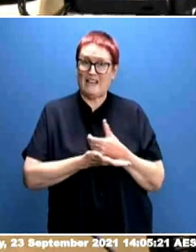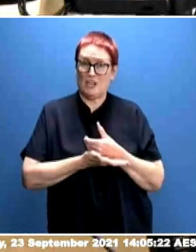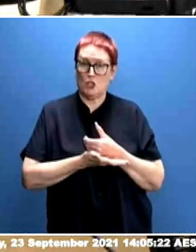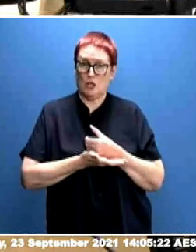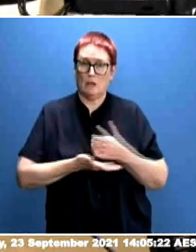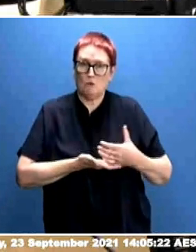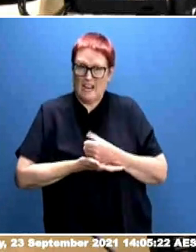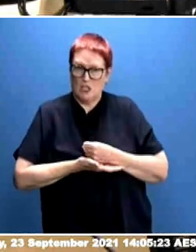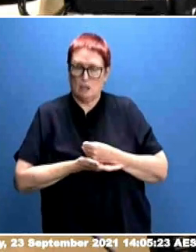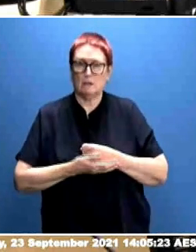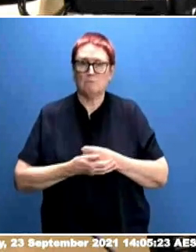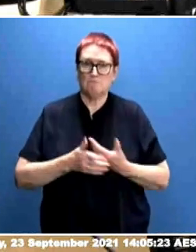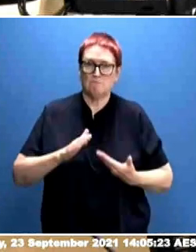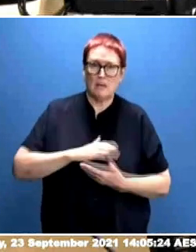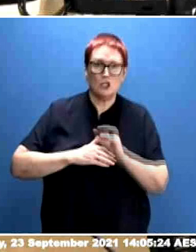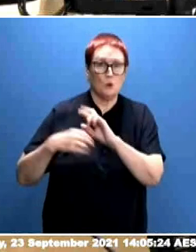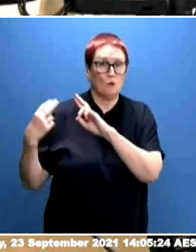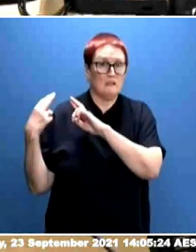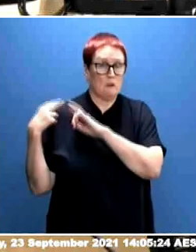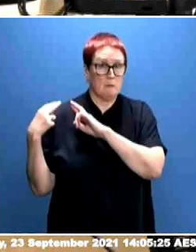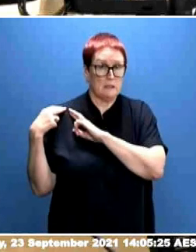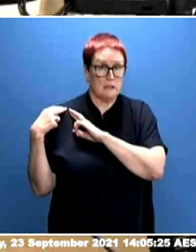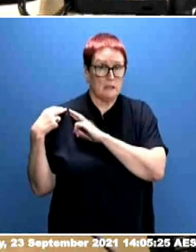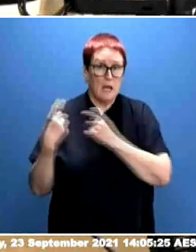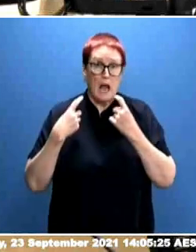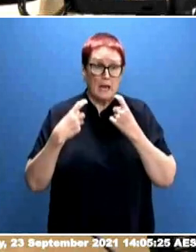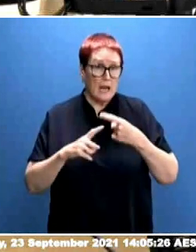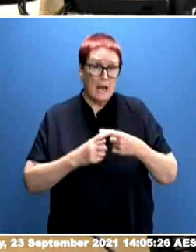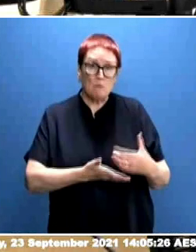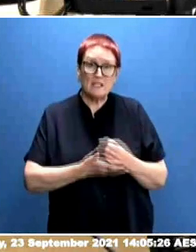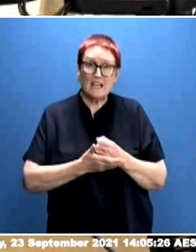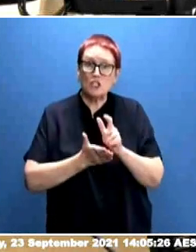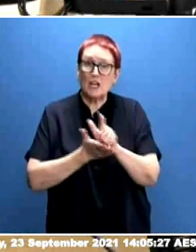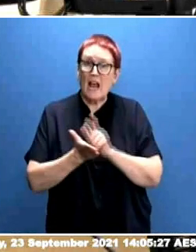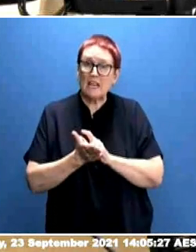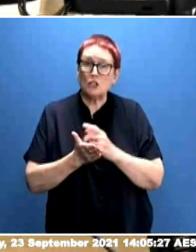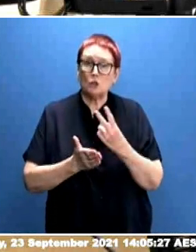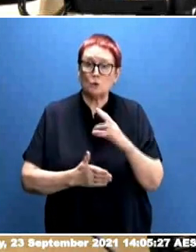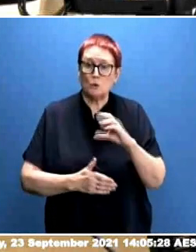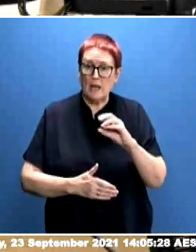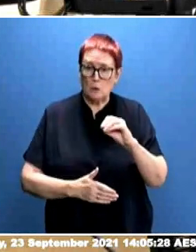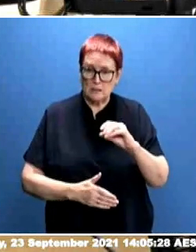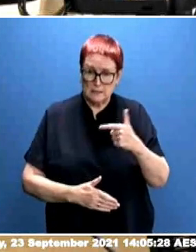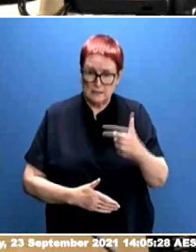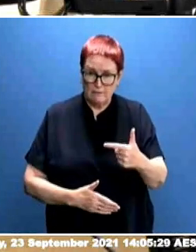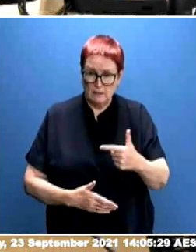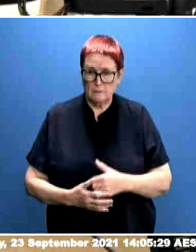are part of the responsibility of Territory Families, is the Care and Protection of Children Act 2007, which is the principal legislation?